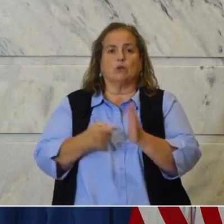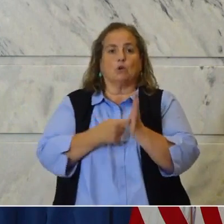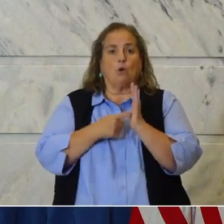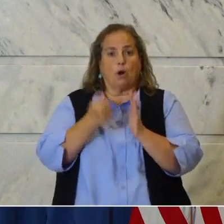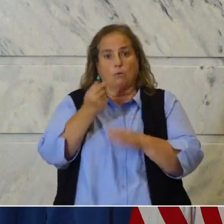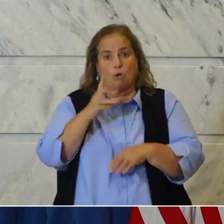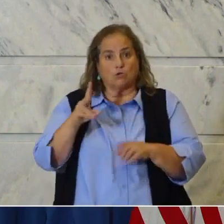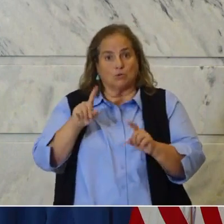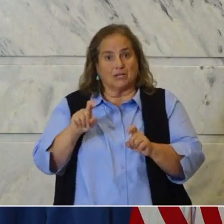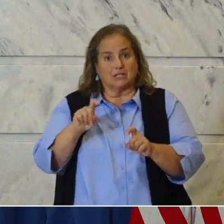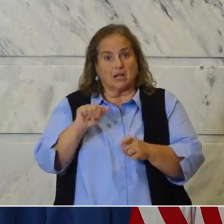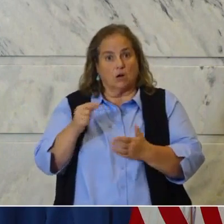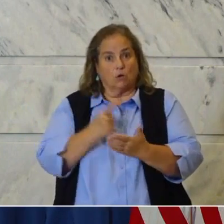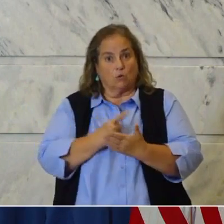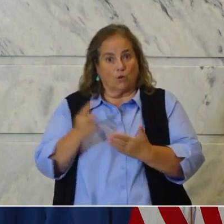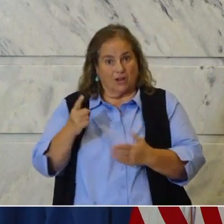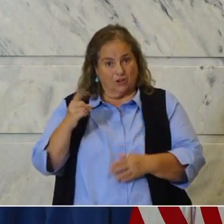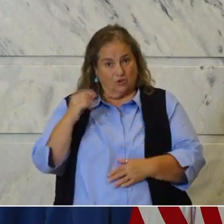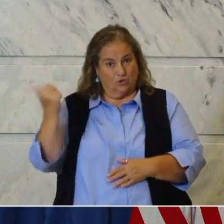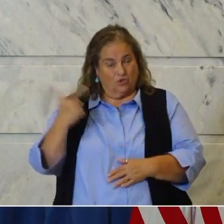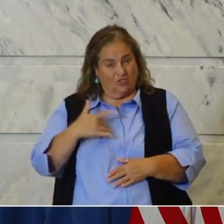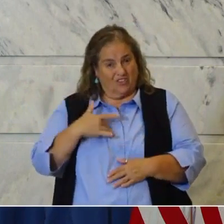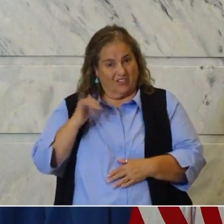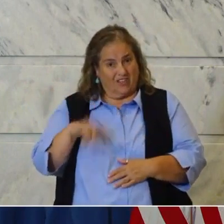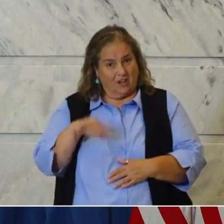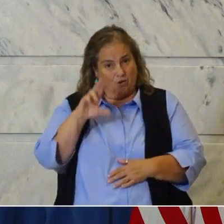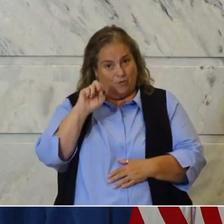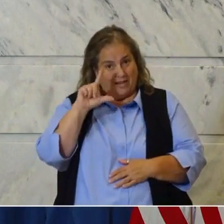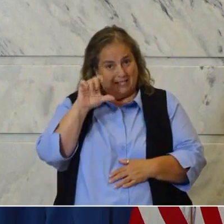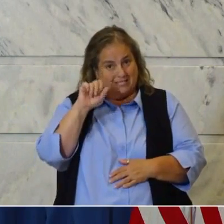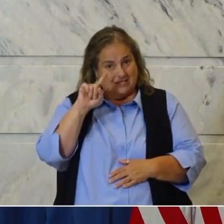you feel like that's realistic? Doctor Stack had mentioned multiple tests that